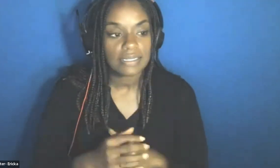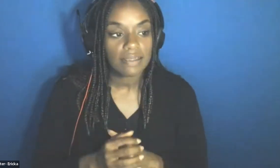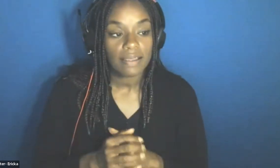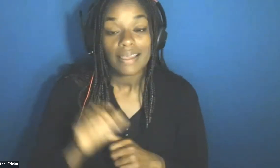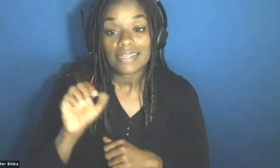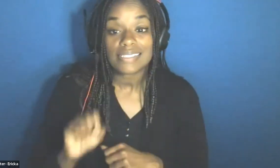We can only provide that informal glidance.